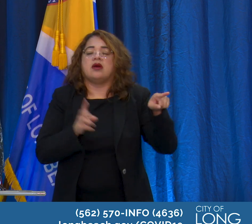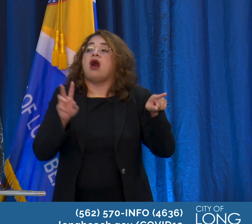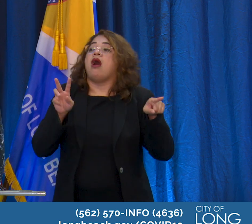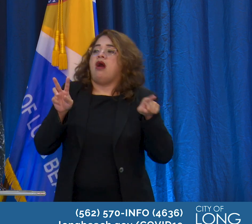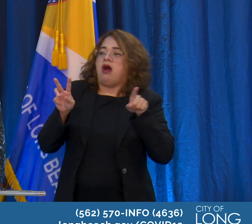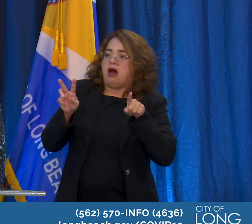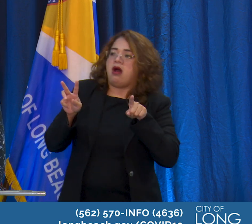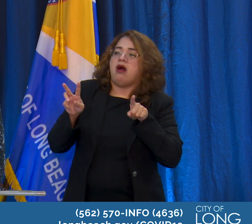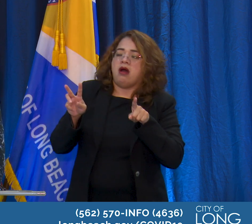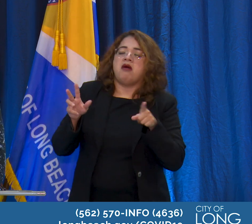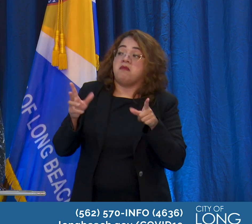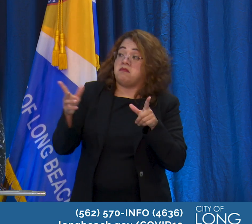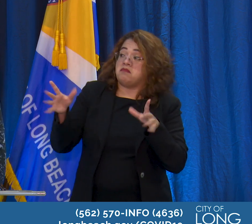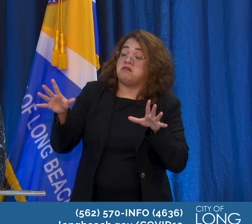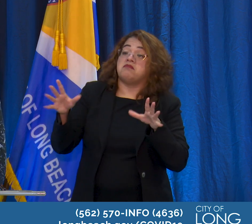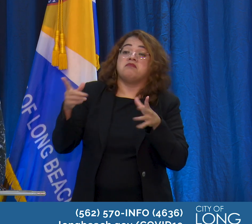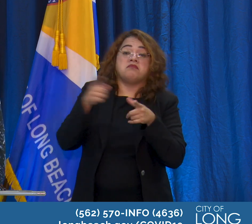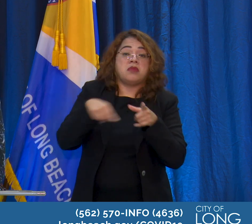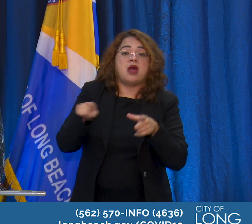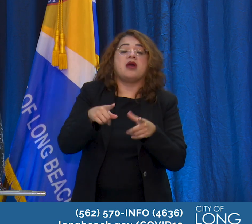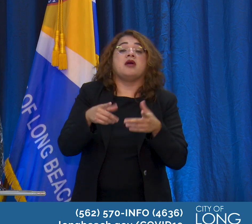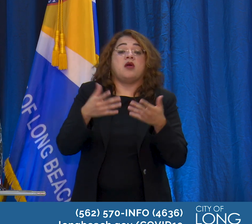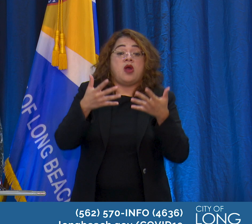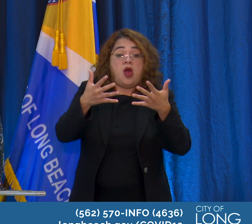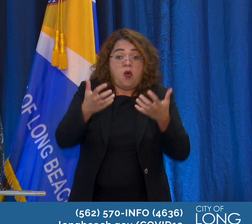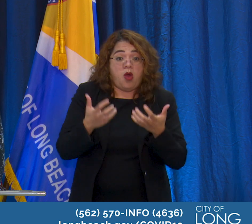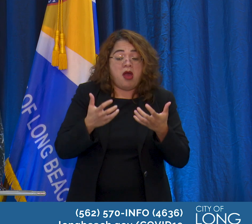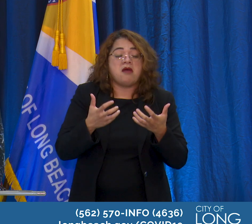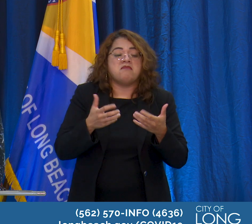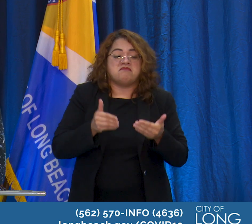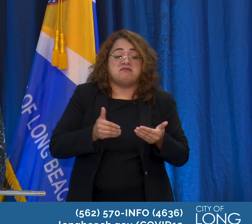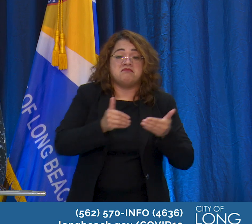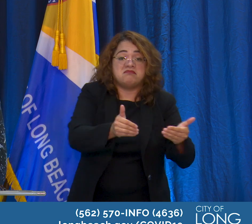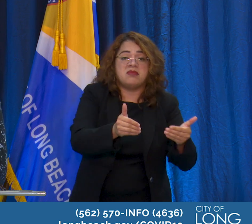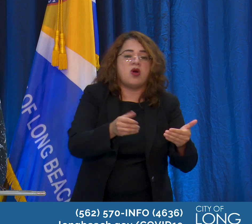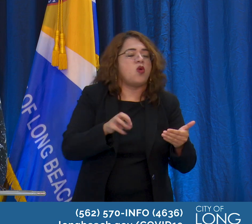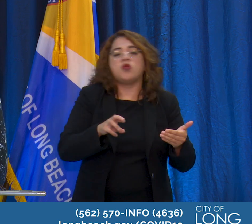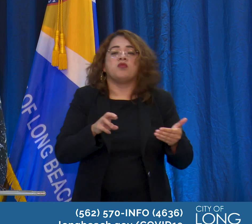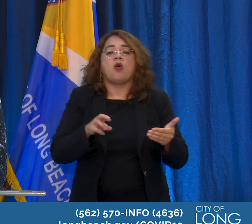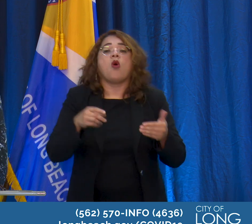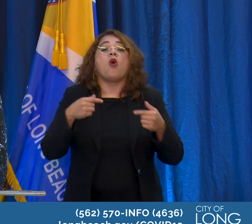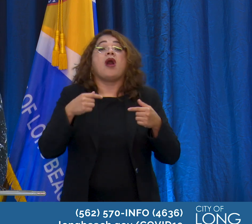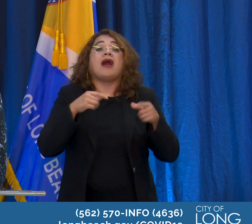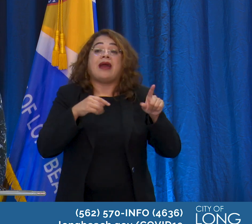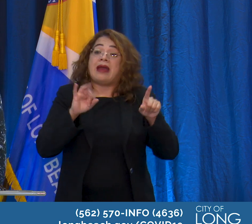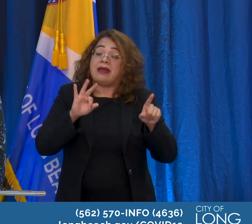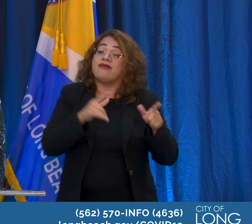decide to, if they want to implement these services and we're just providing the safety